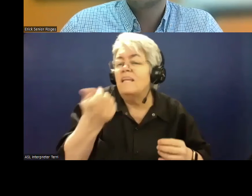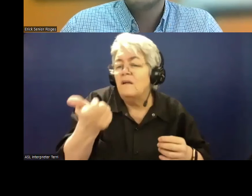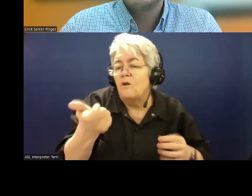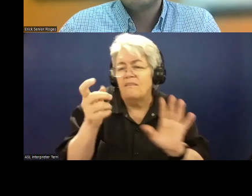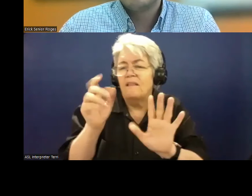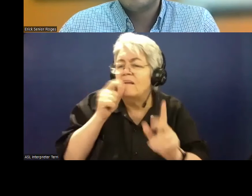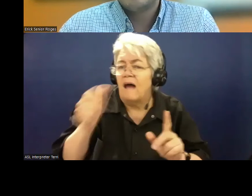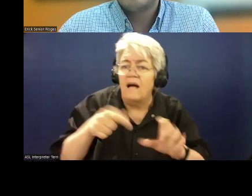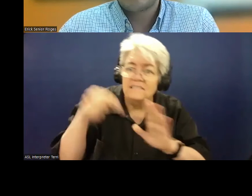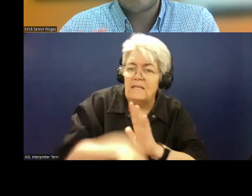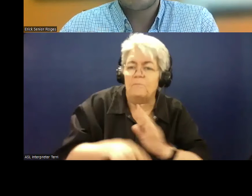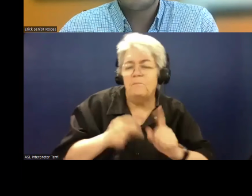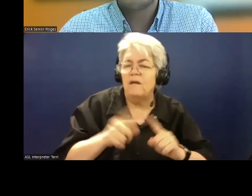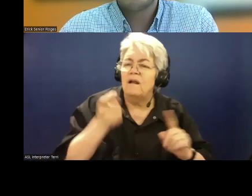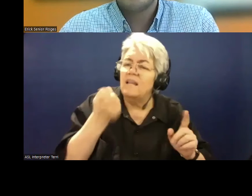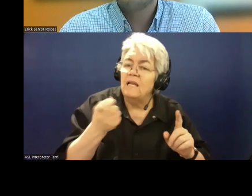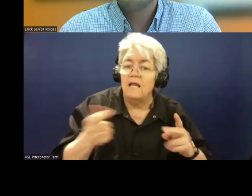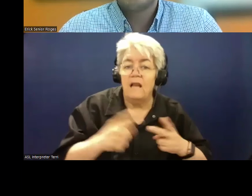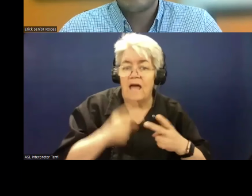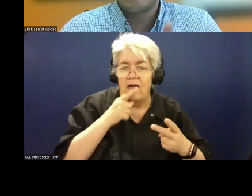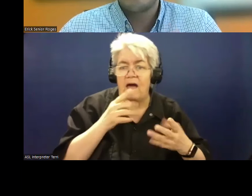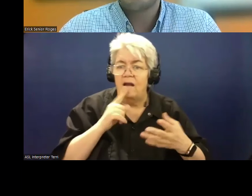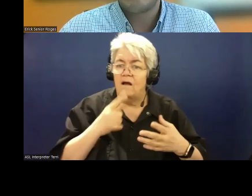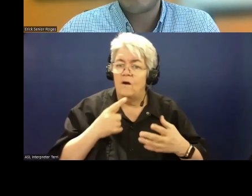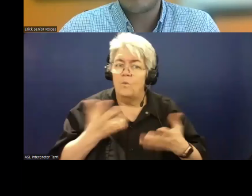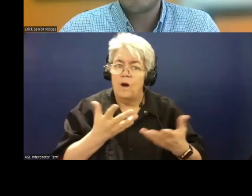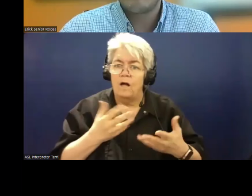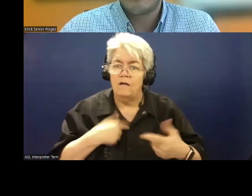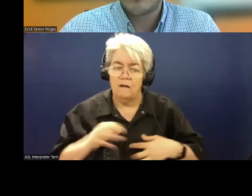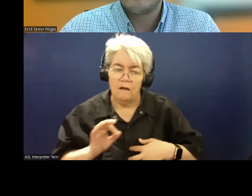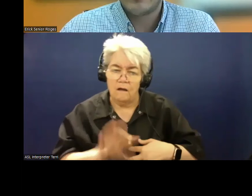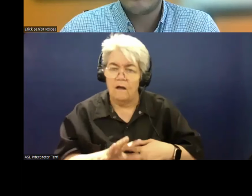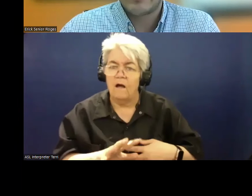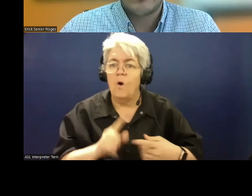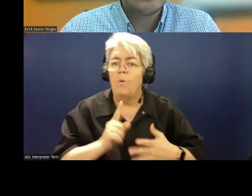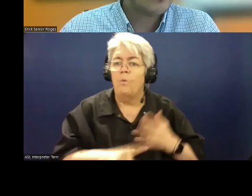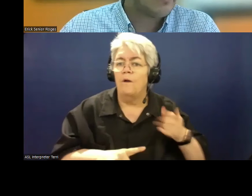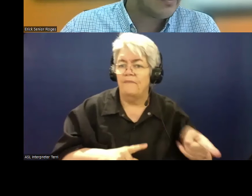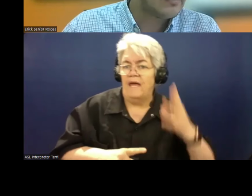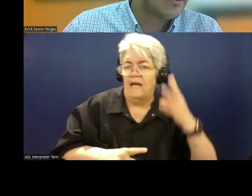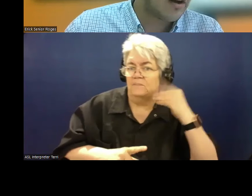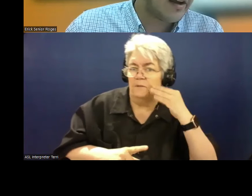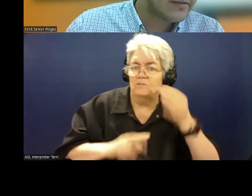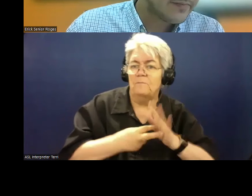ROOTED TO THE ISSUES THAT ARE BROUGHT BY THAT CLIENT, THAT HISPANIC AND LATINO CLIENT.